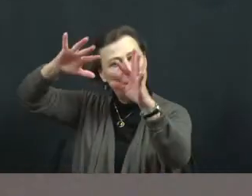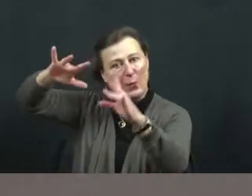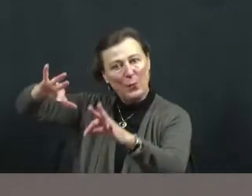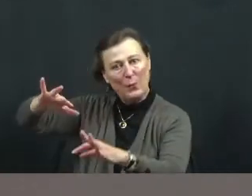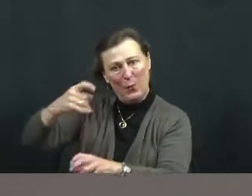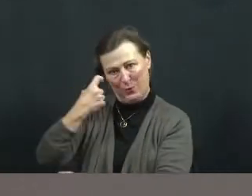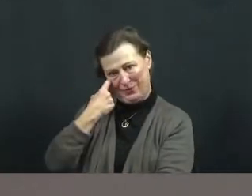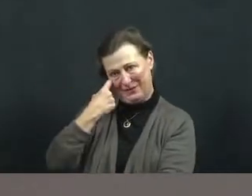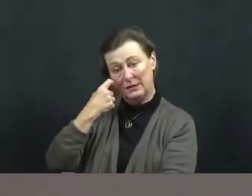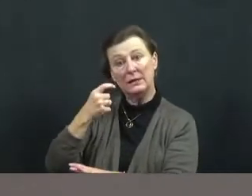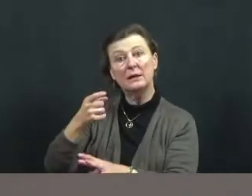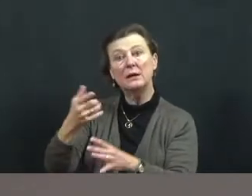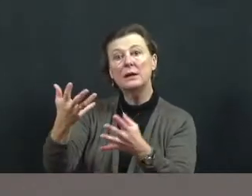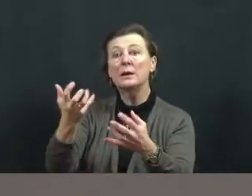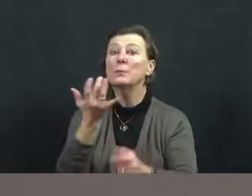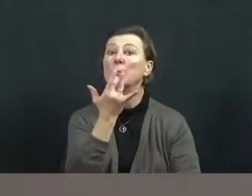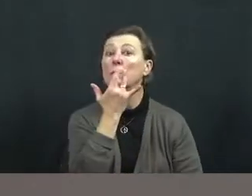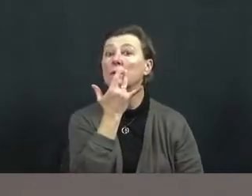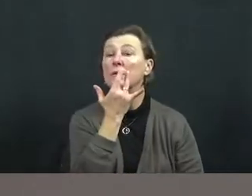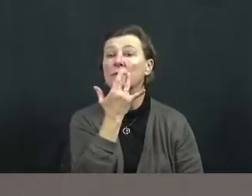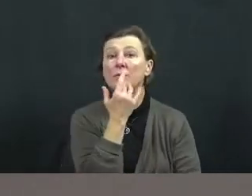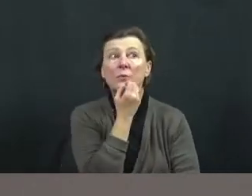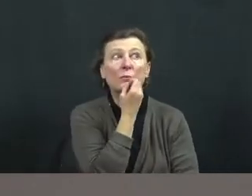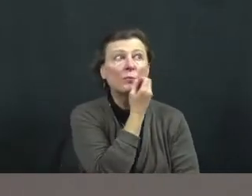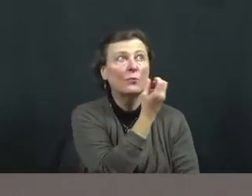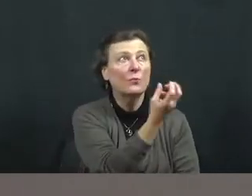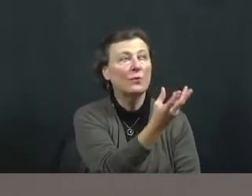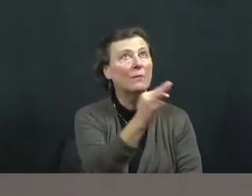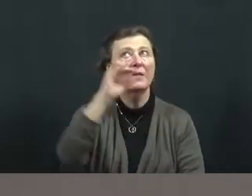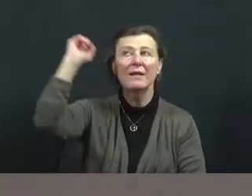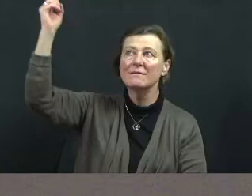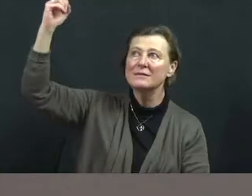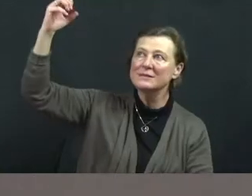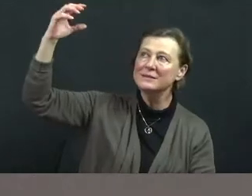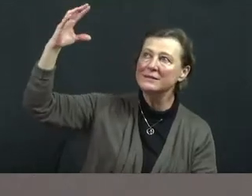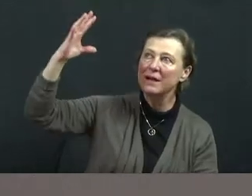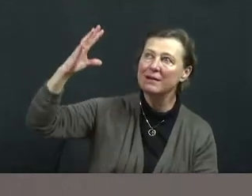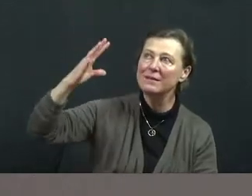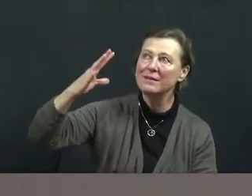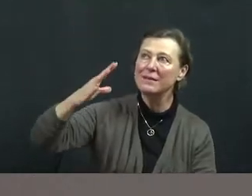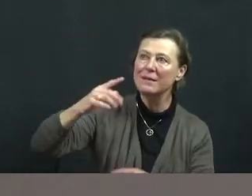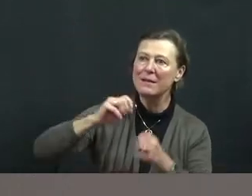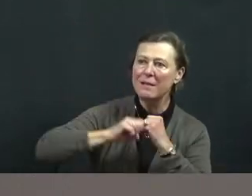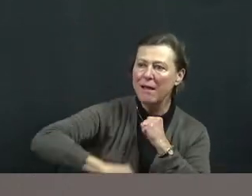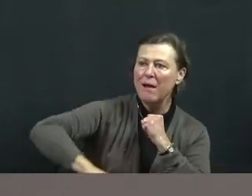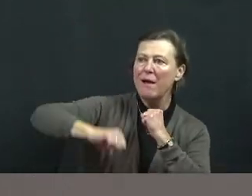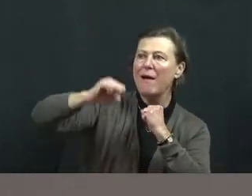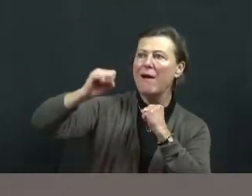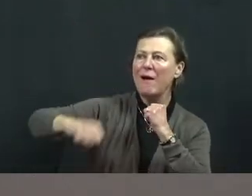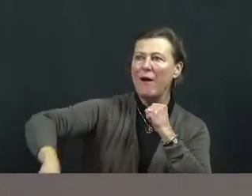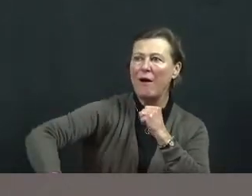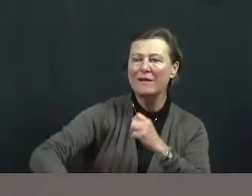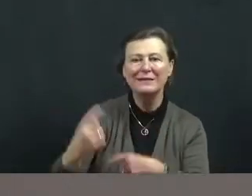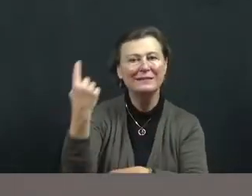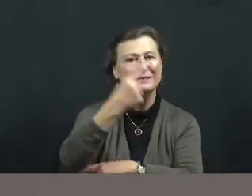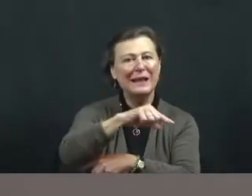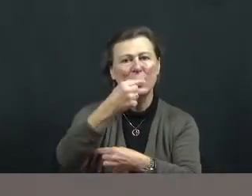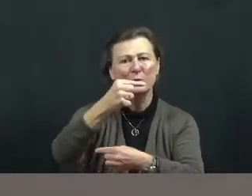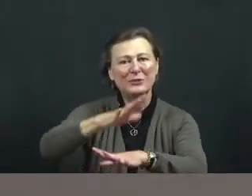He preferred the warmth of the summer sun, with the long days and green everywhere.